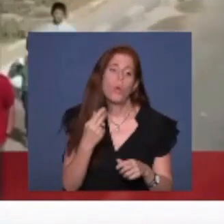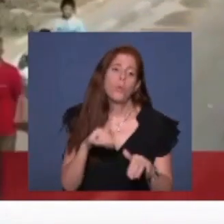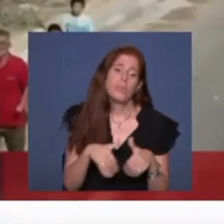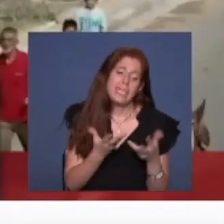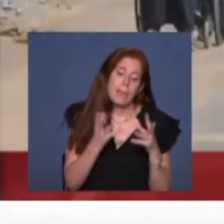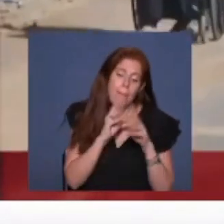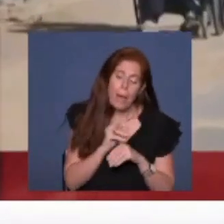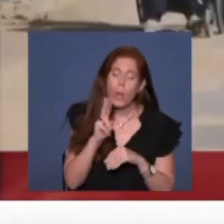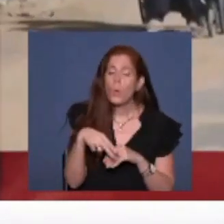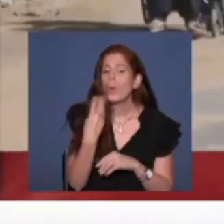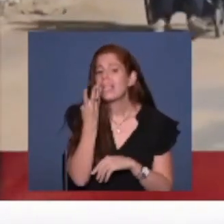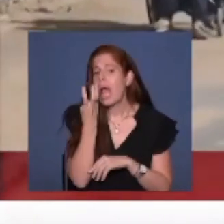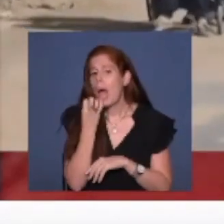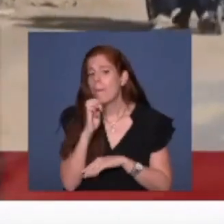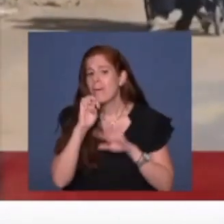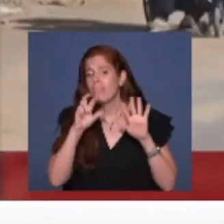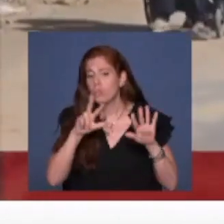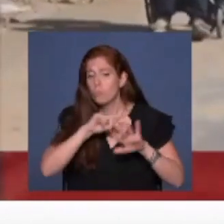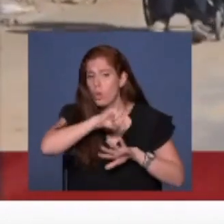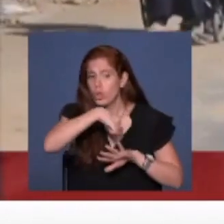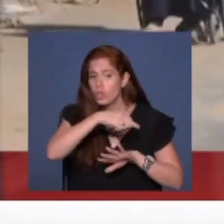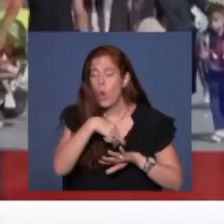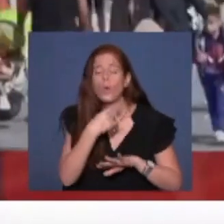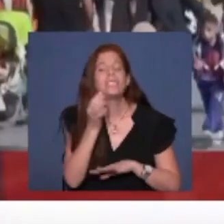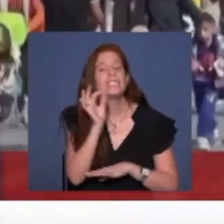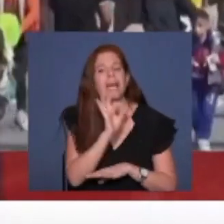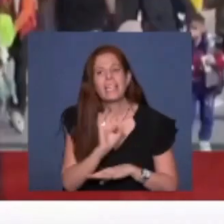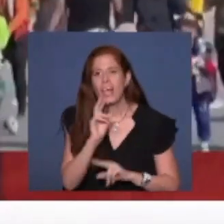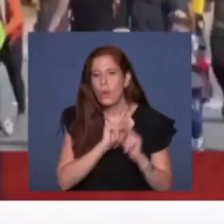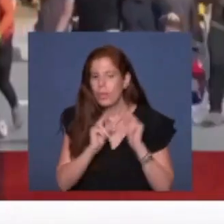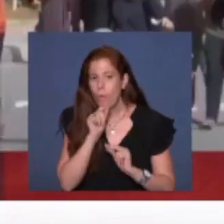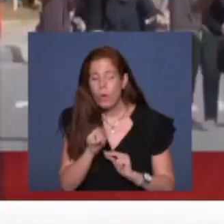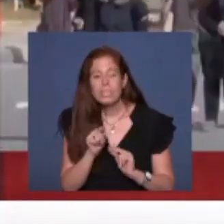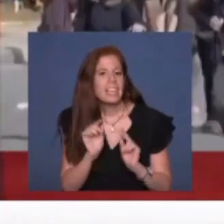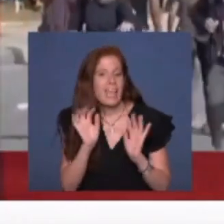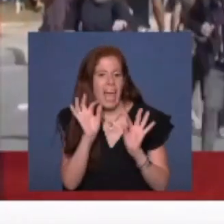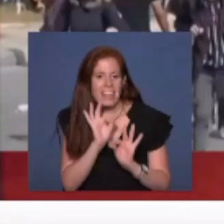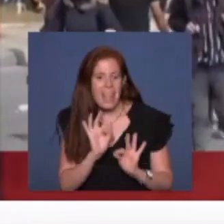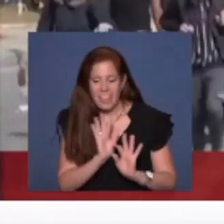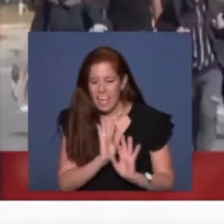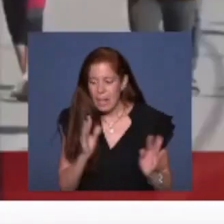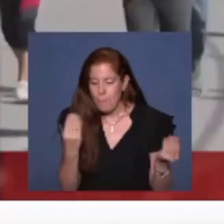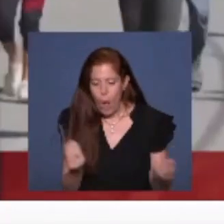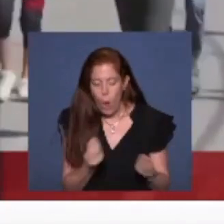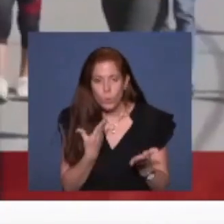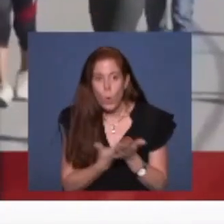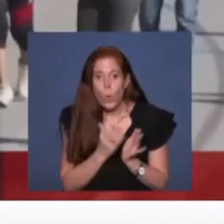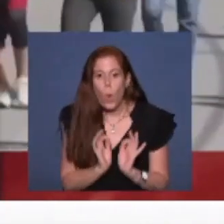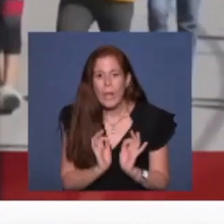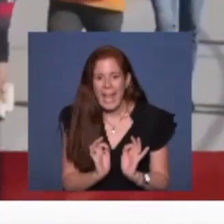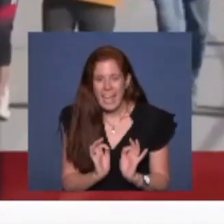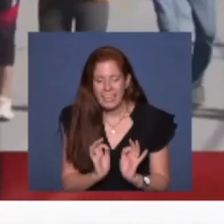because there's no concrete offer on the table yet. But we must distinguish between these humanitarian respites